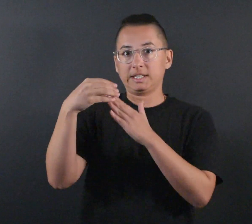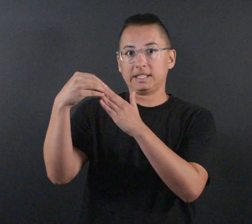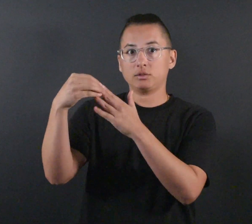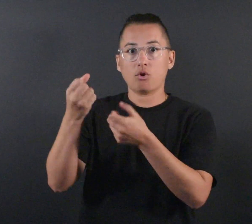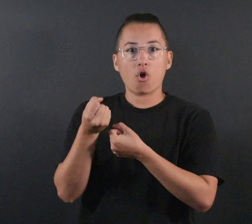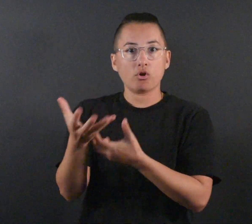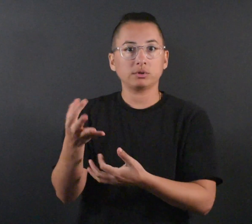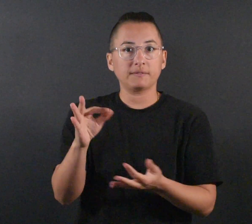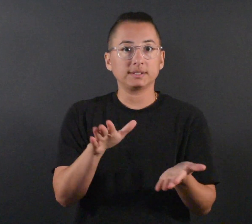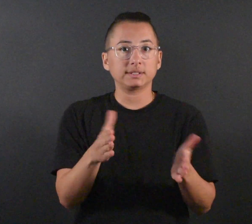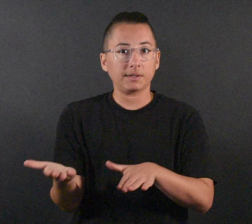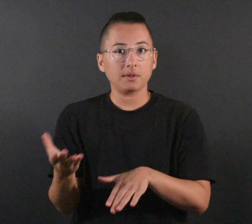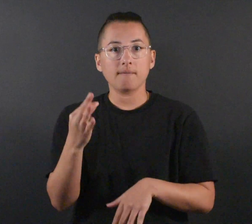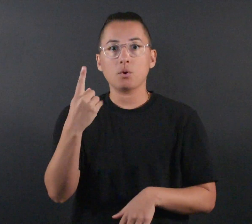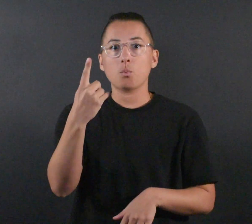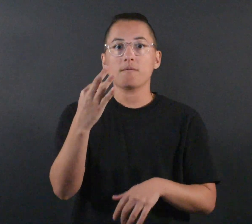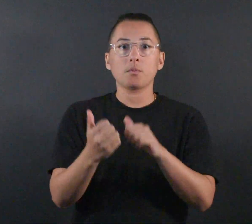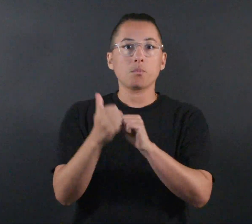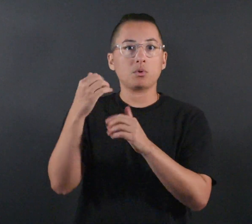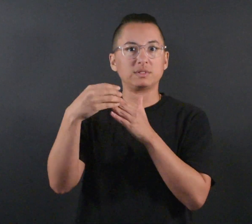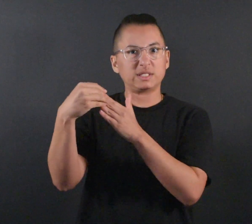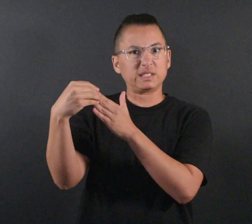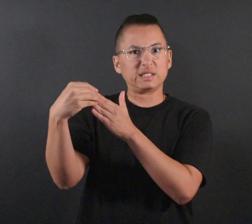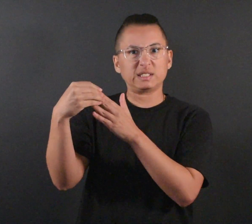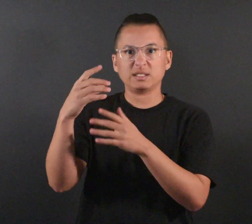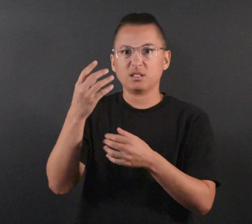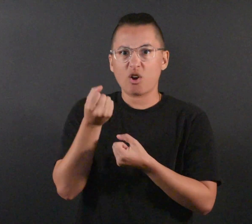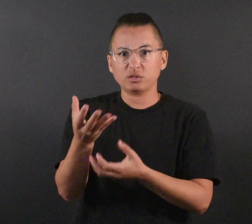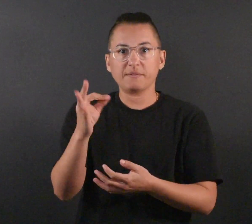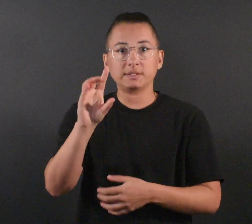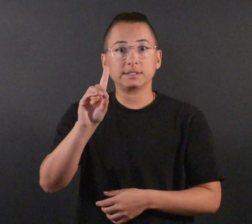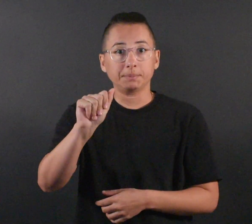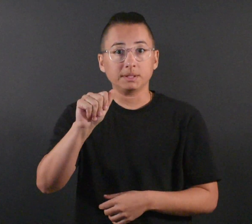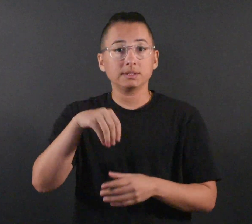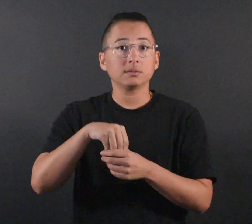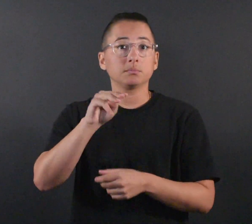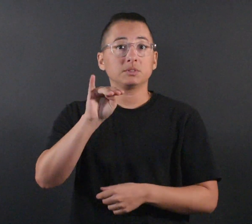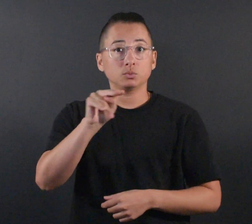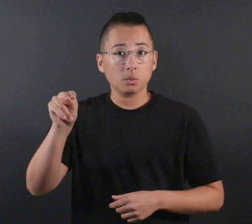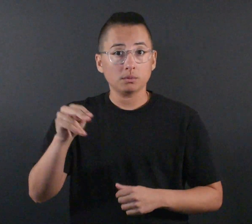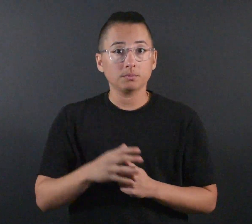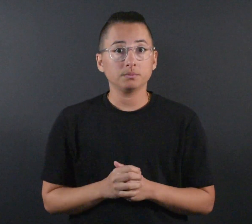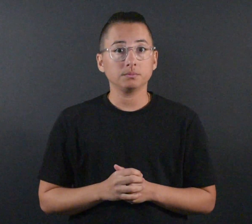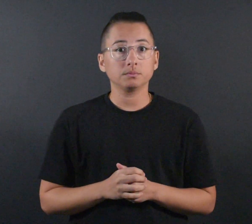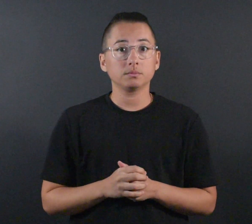Stroke is the sixth leading cause of death and one of the leading causes of disability in Minnesota,